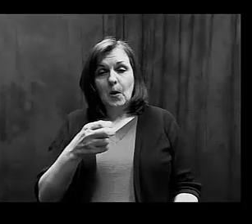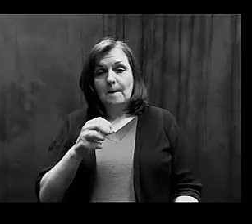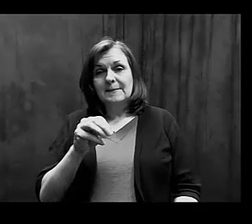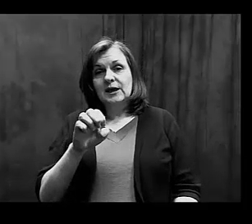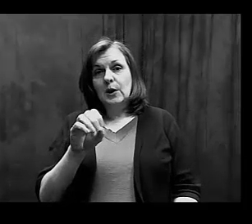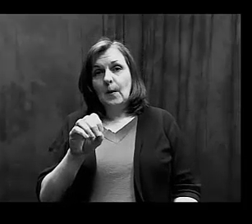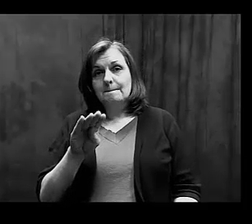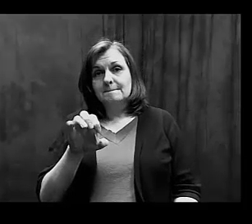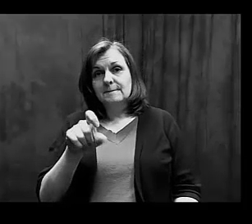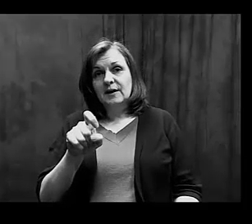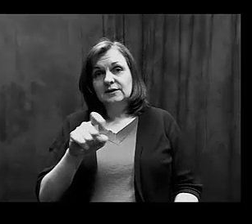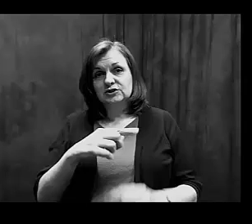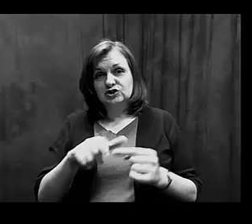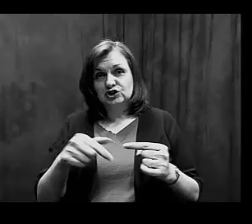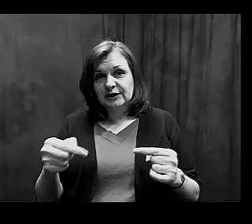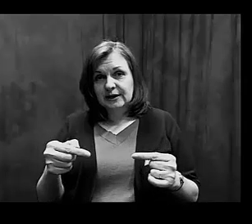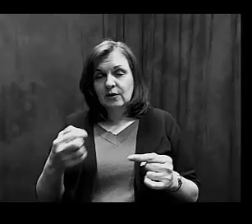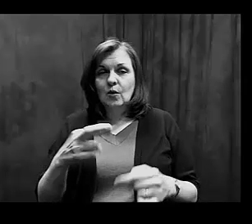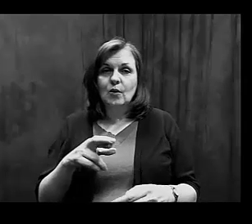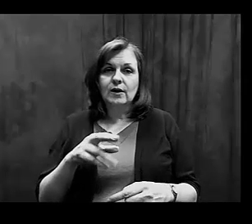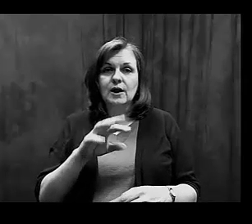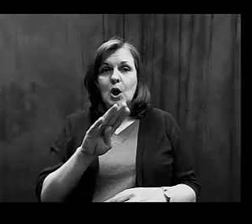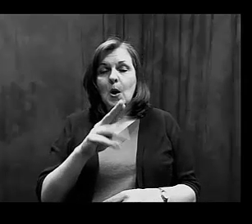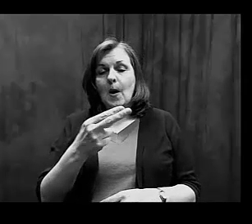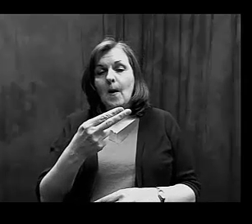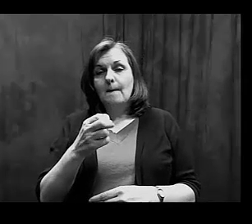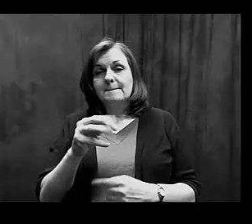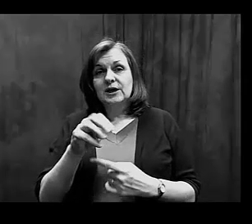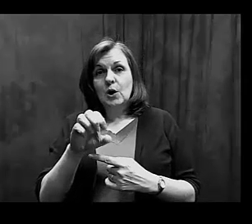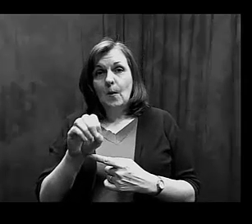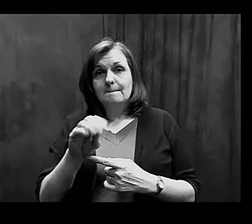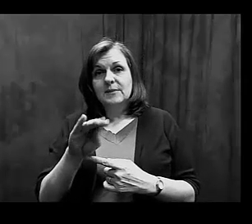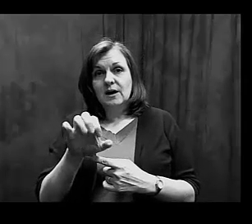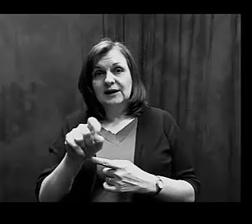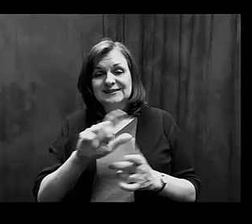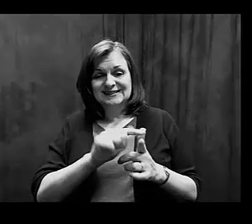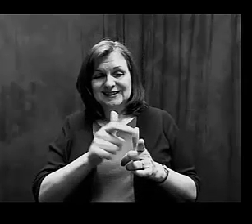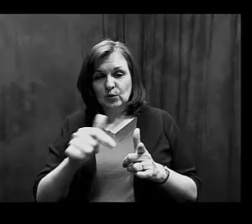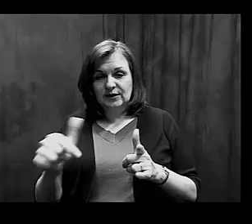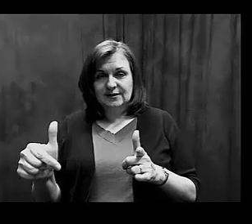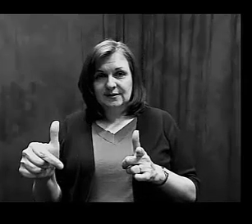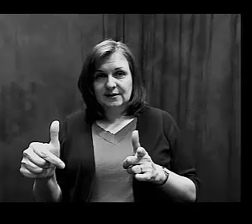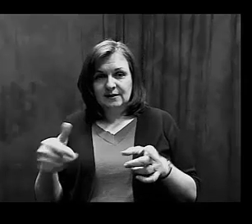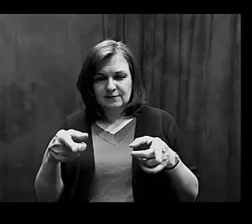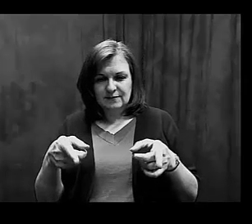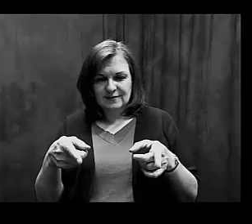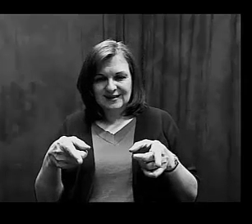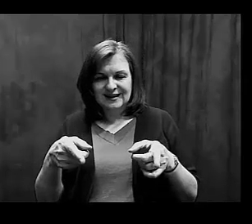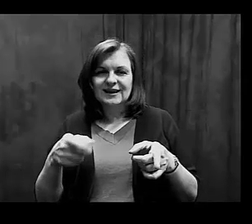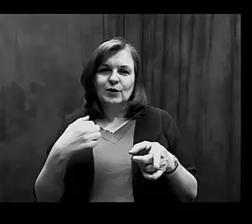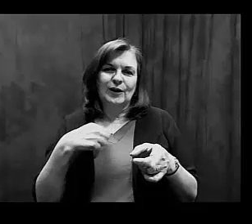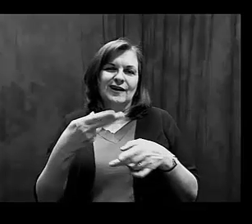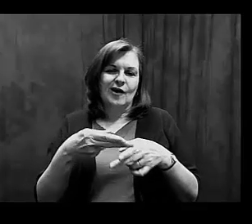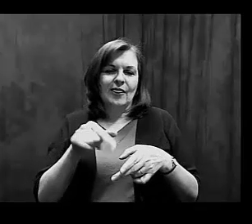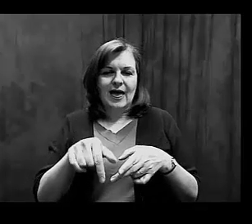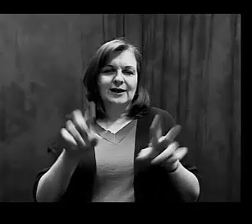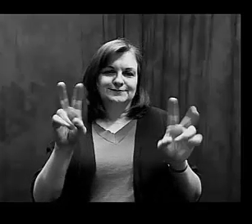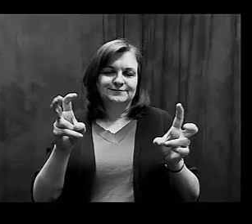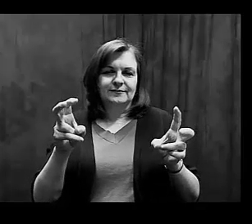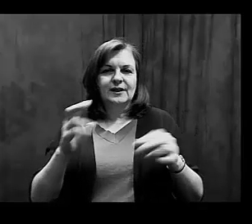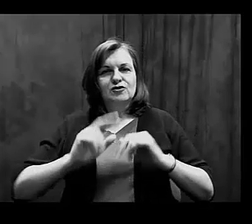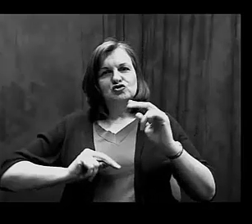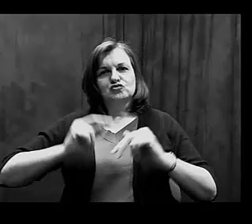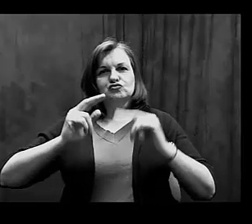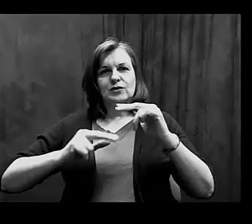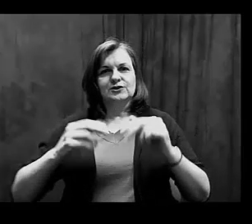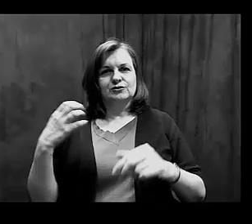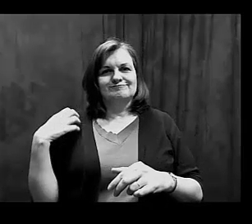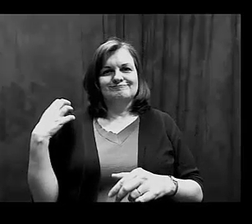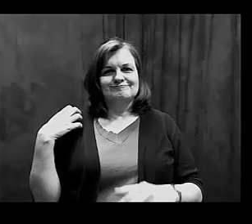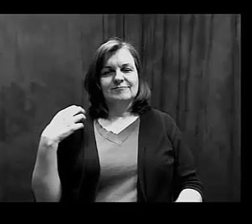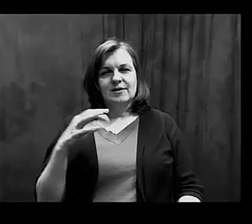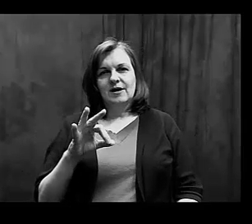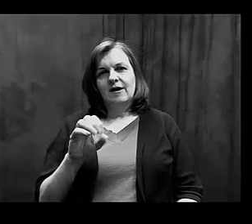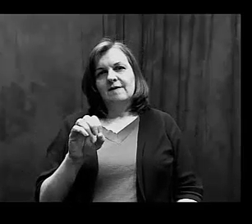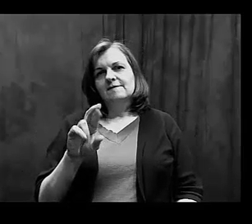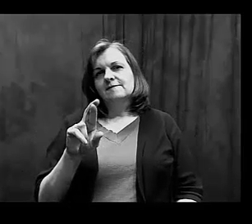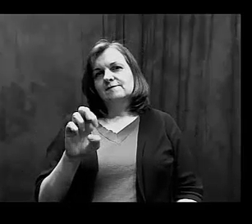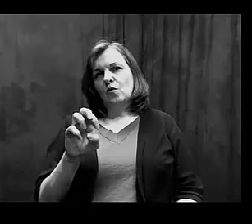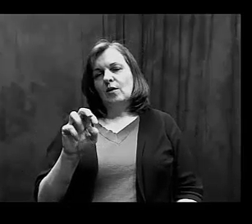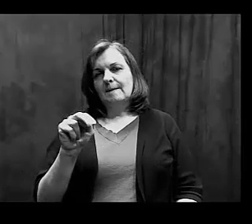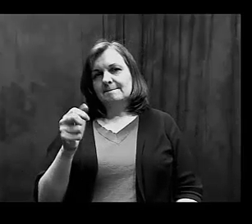or a homeobox sequence were actually looking essentially of the construction foreman